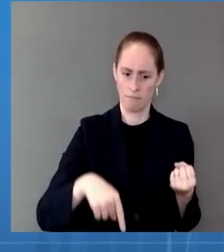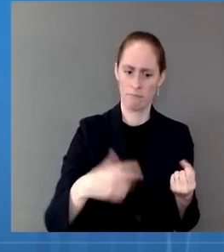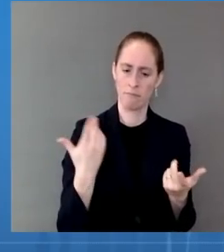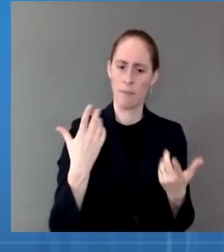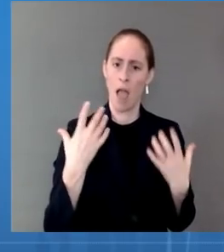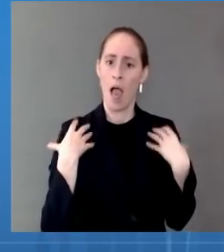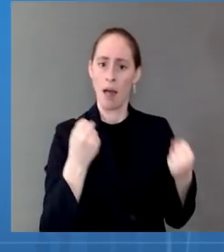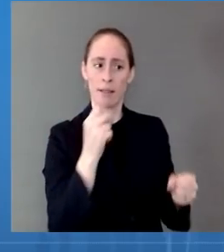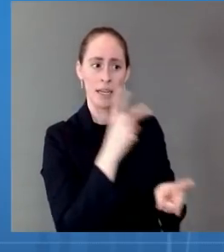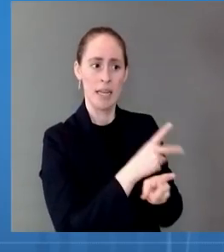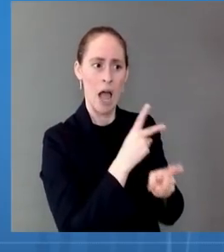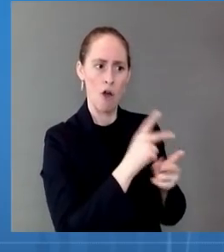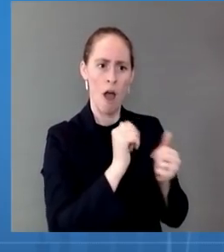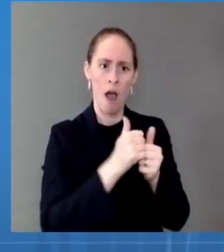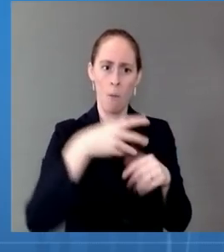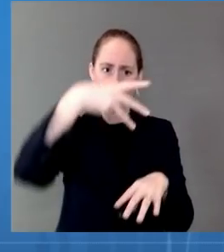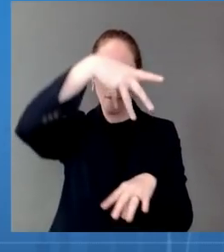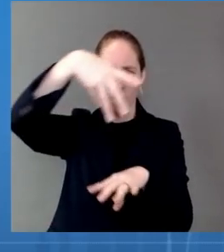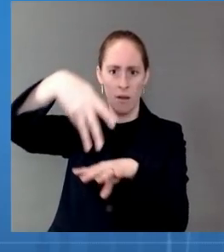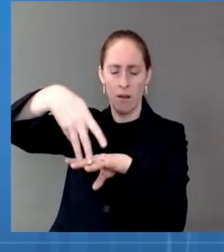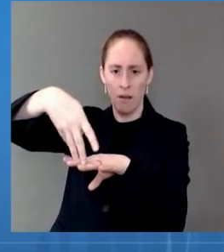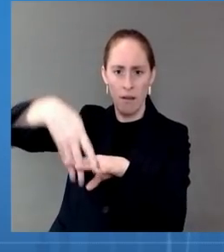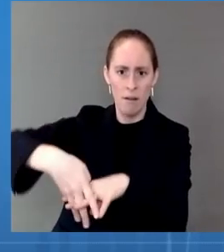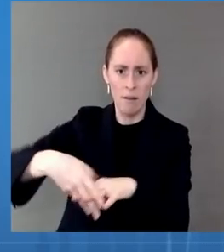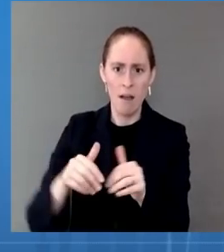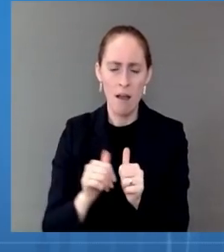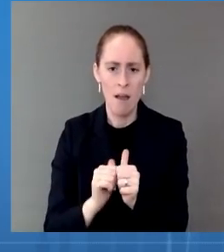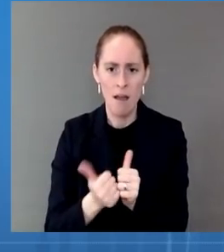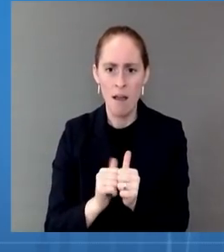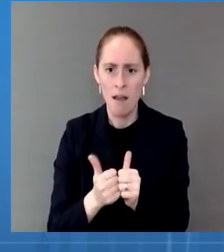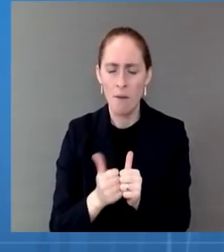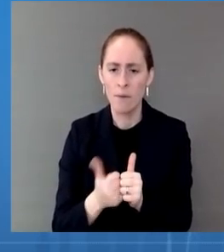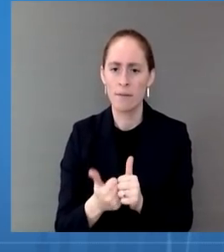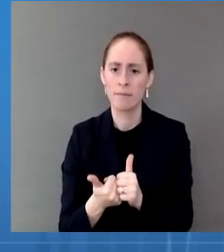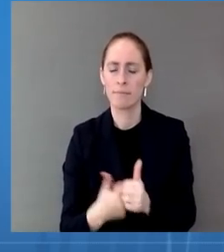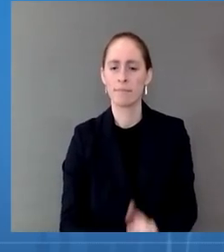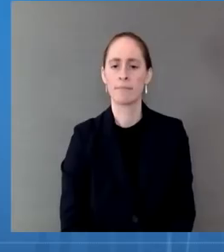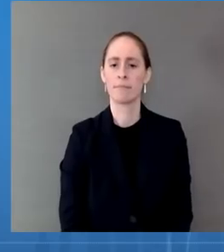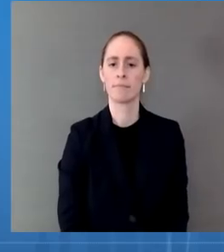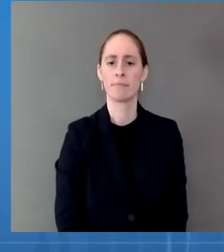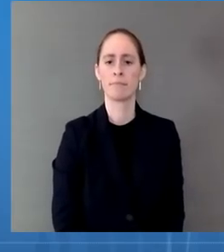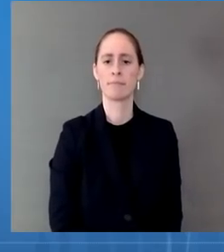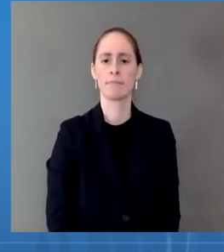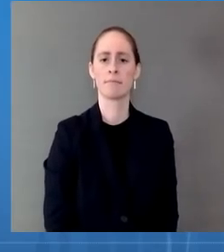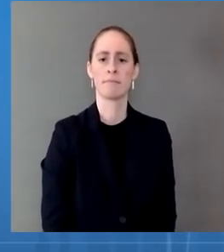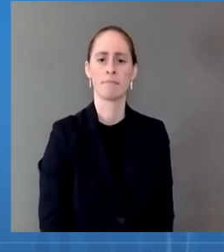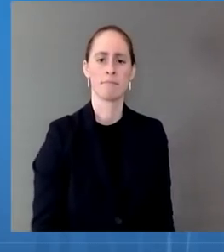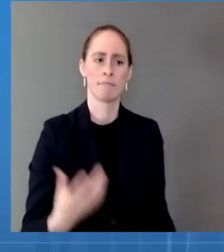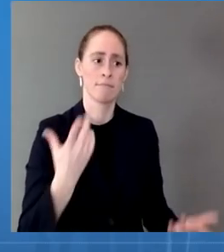And for the young girl in Oregon who hasn't seen her grandparents for too long, but the teen in Texas, whose social media accounts